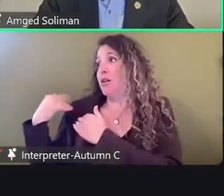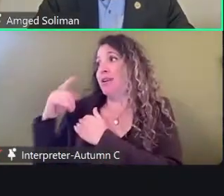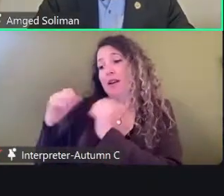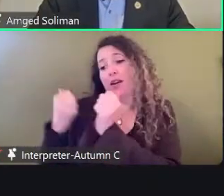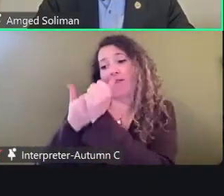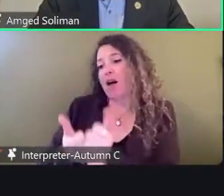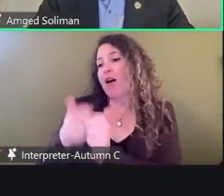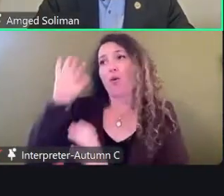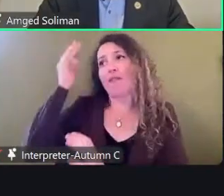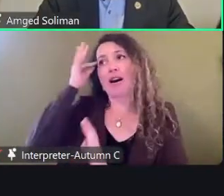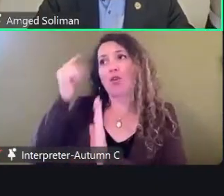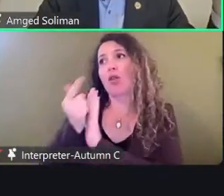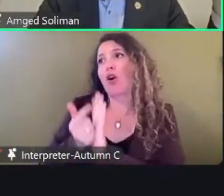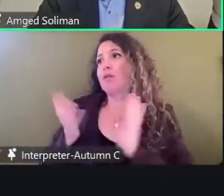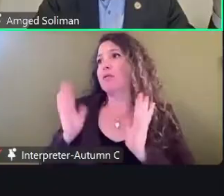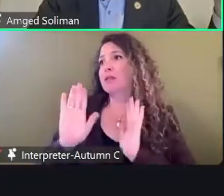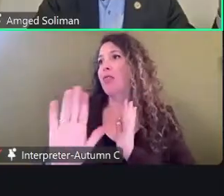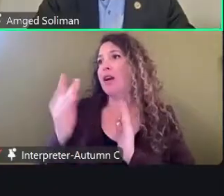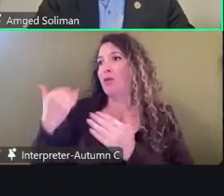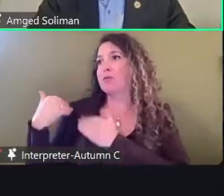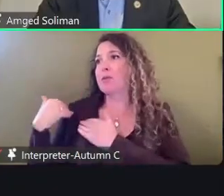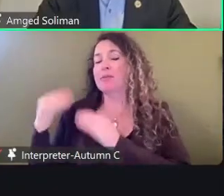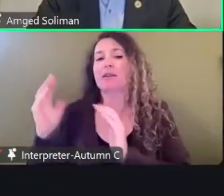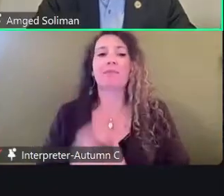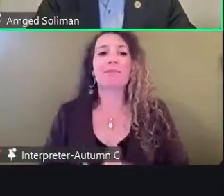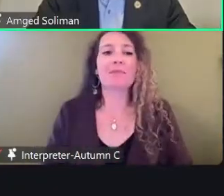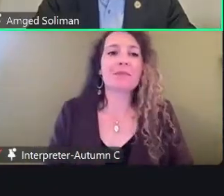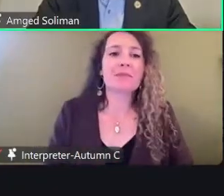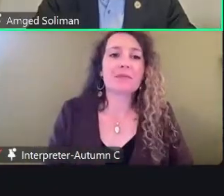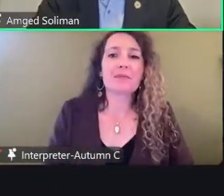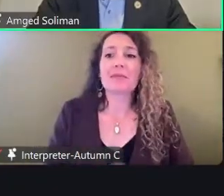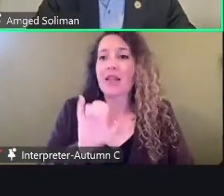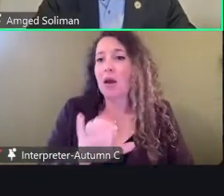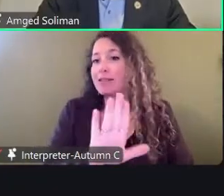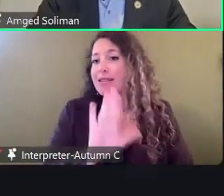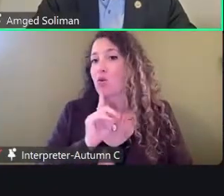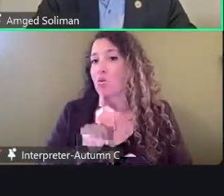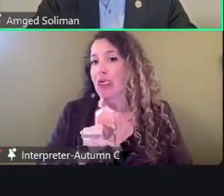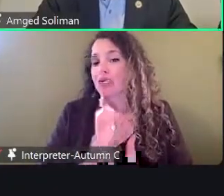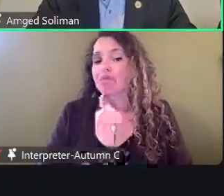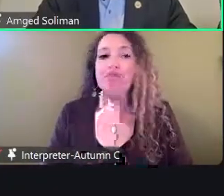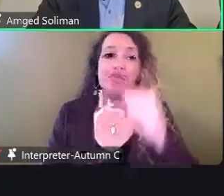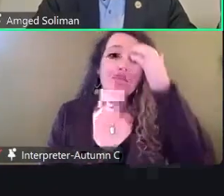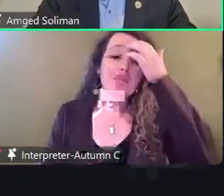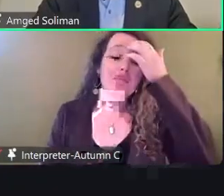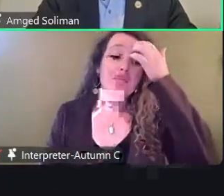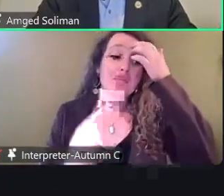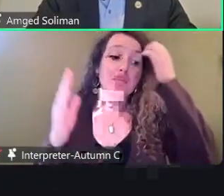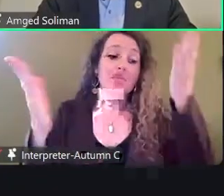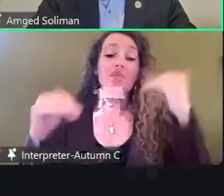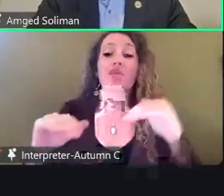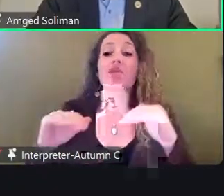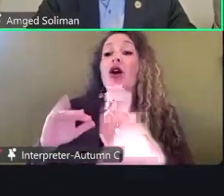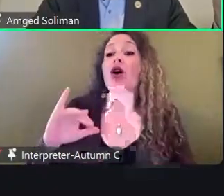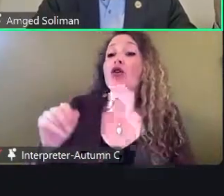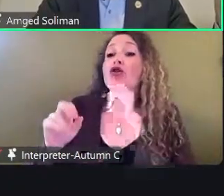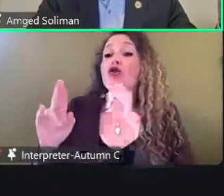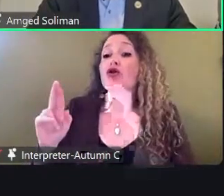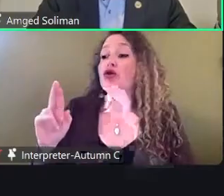federal law. Uh that was their response. Uh and there's the joint commission. The joint commission